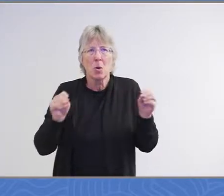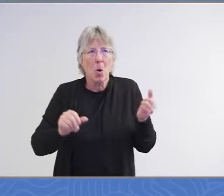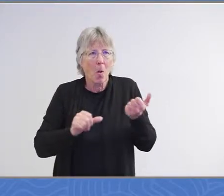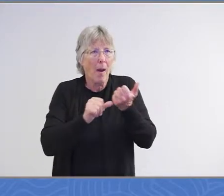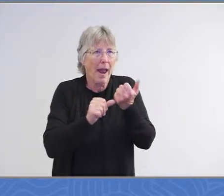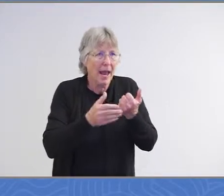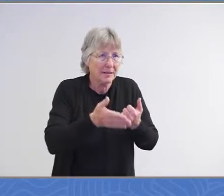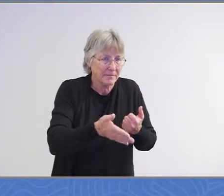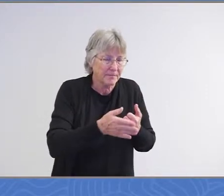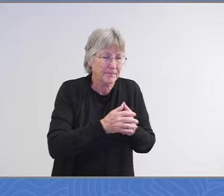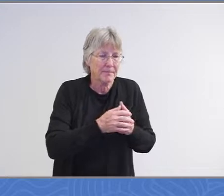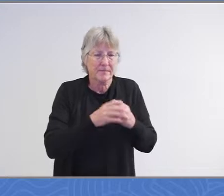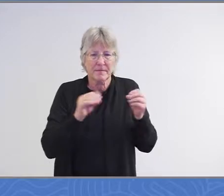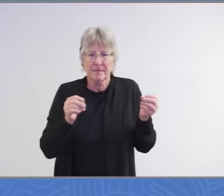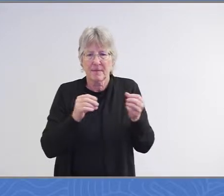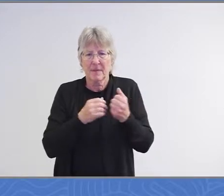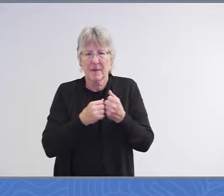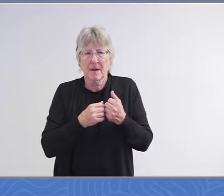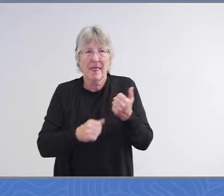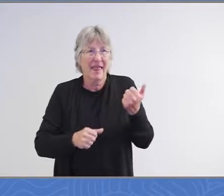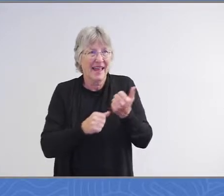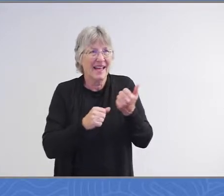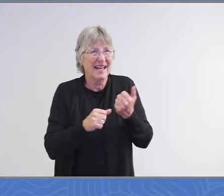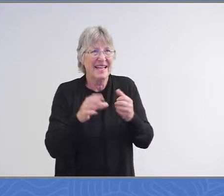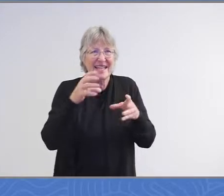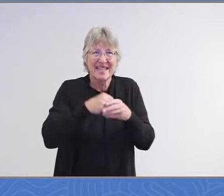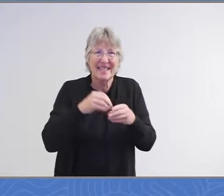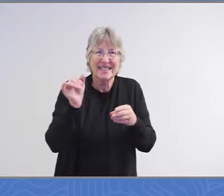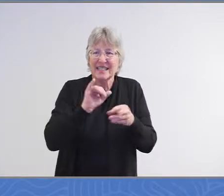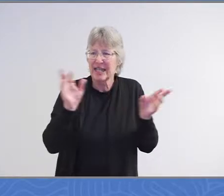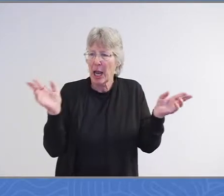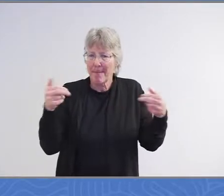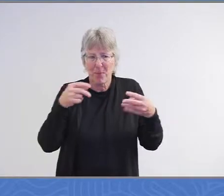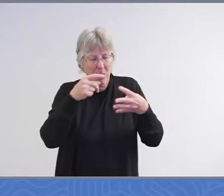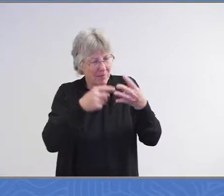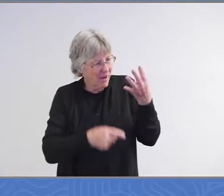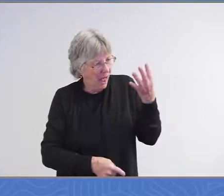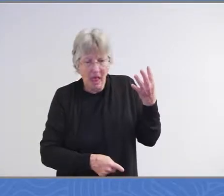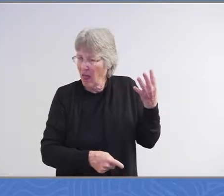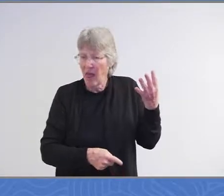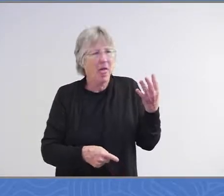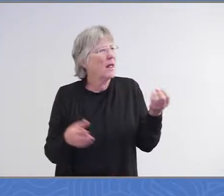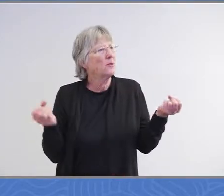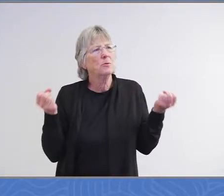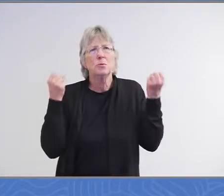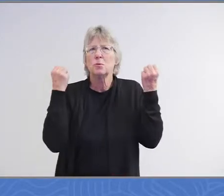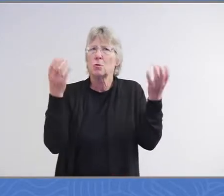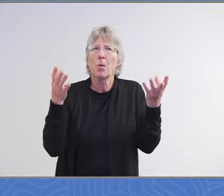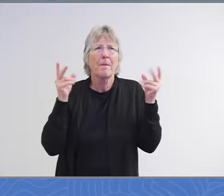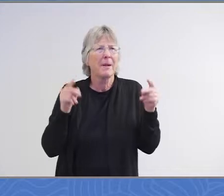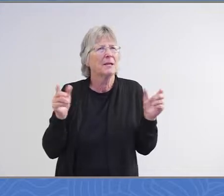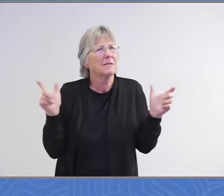you're talking about the assistants having to be in the same room, it gets too many people in such a tight little room,